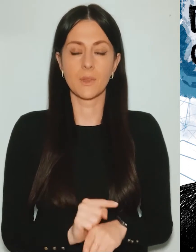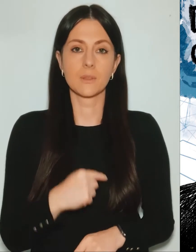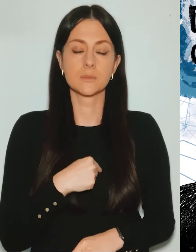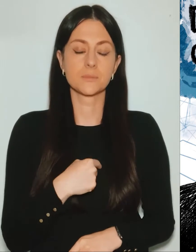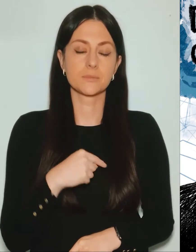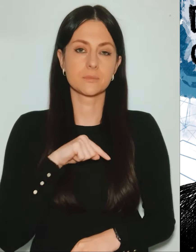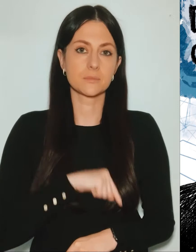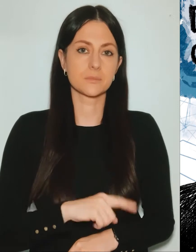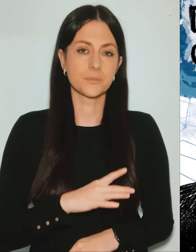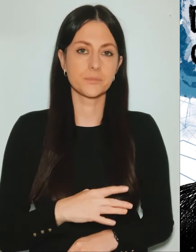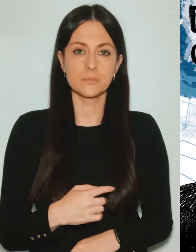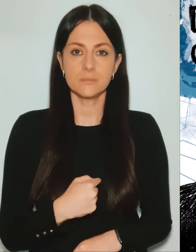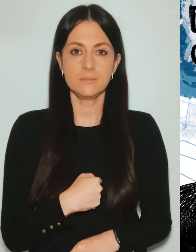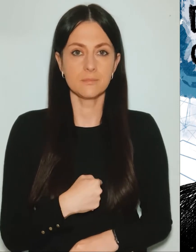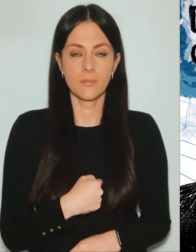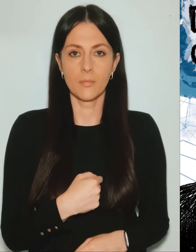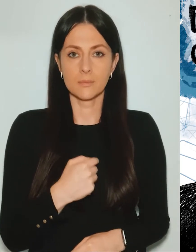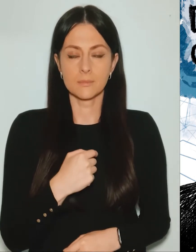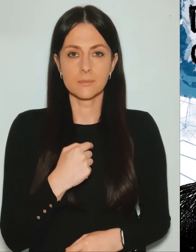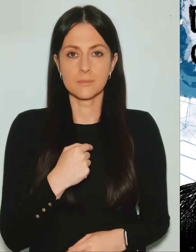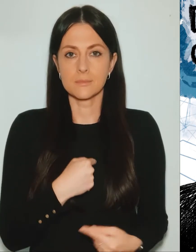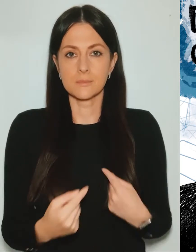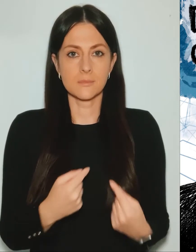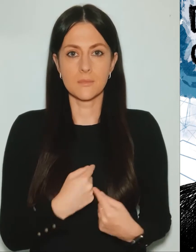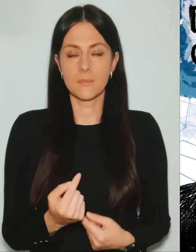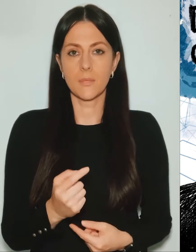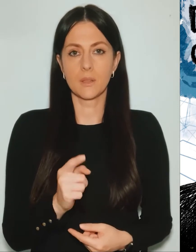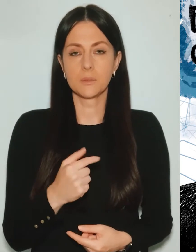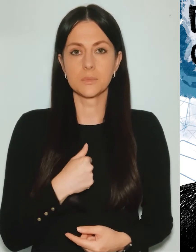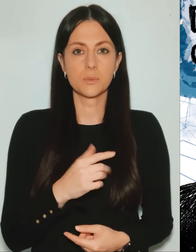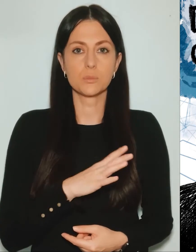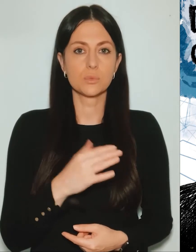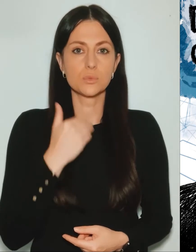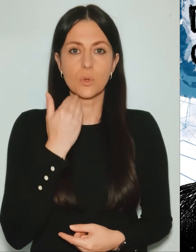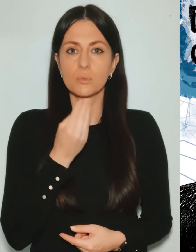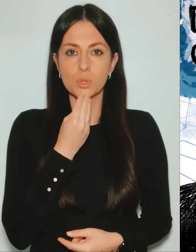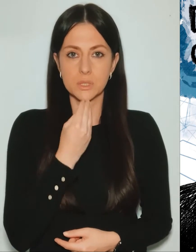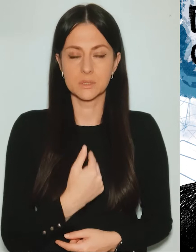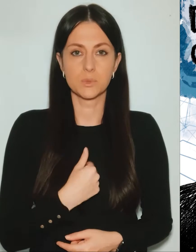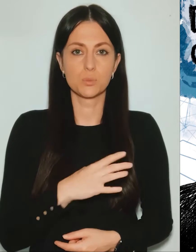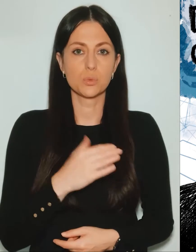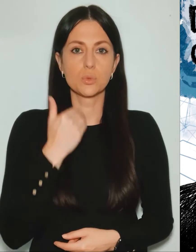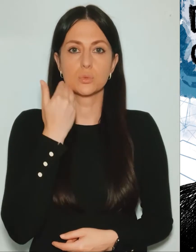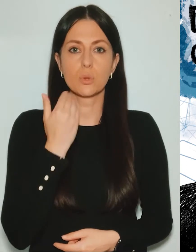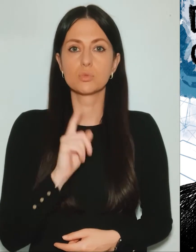I was ashamed to eat, to have a shower, hot water.